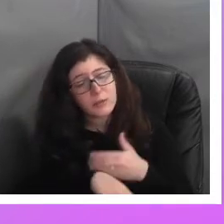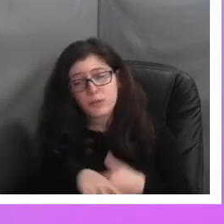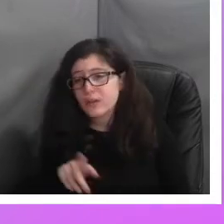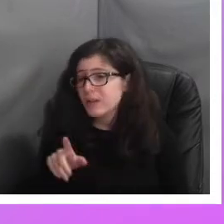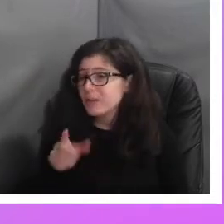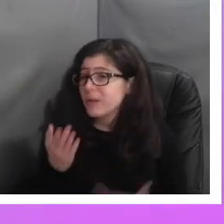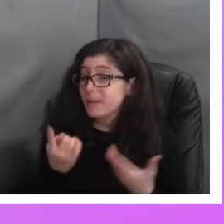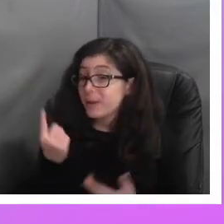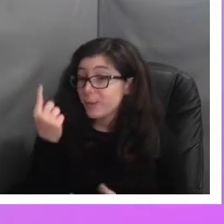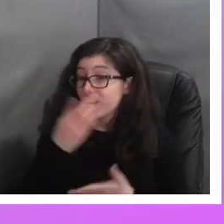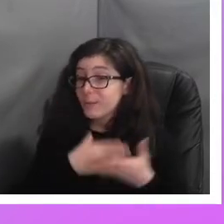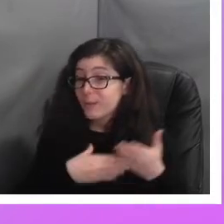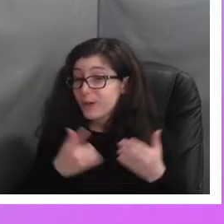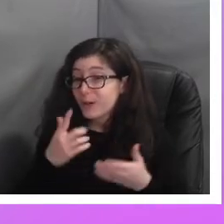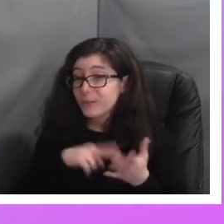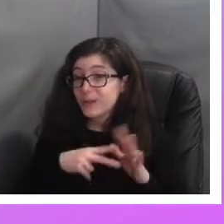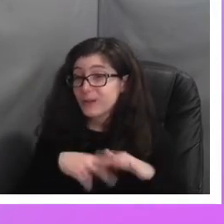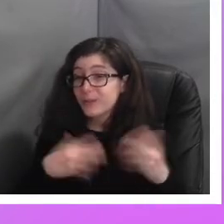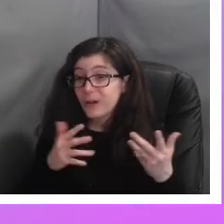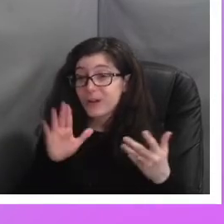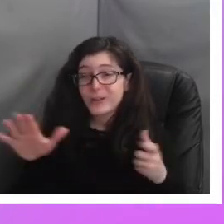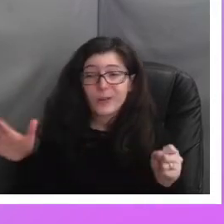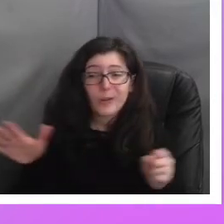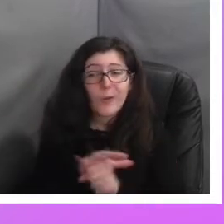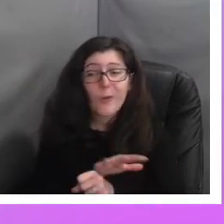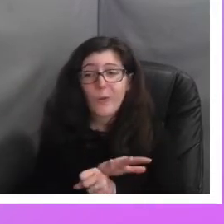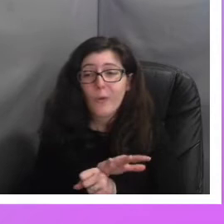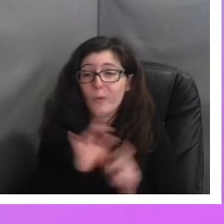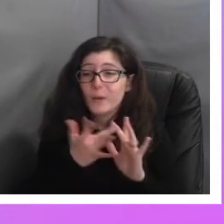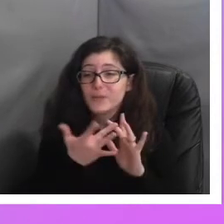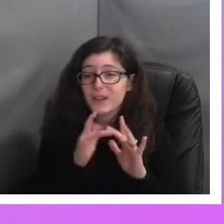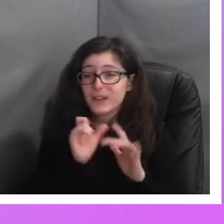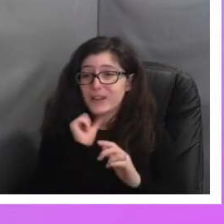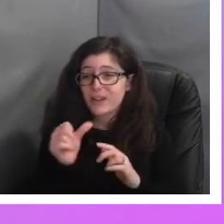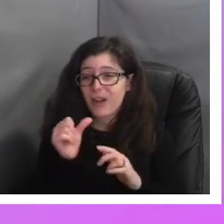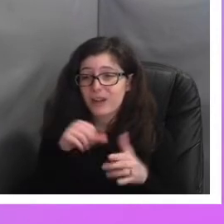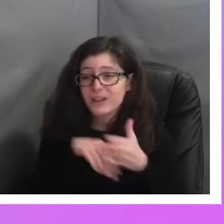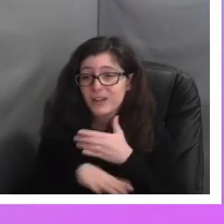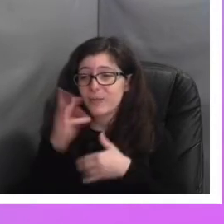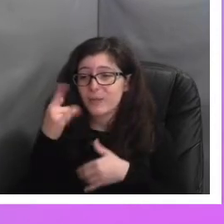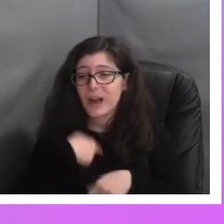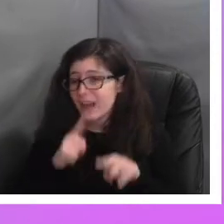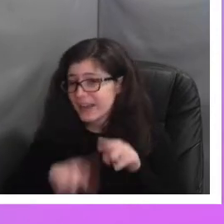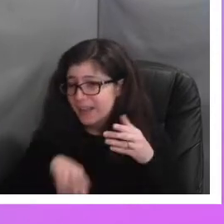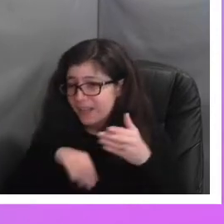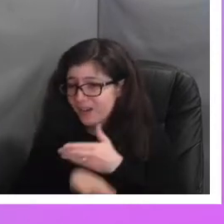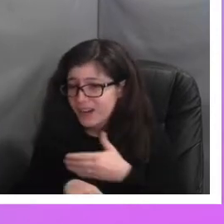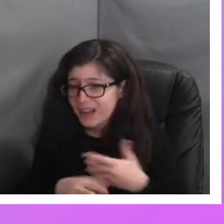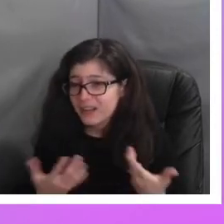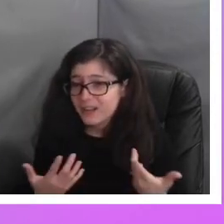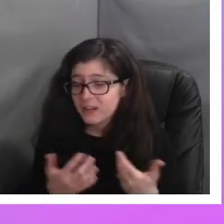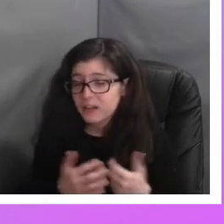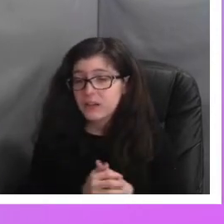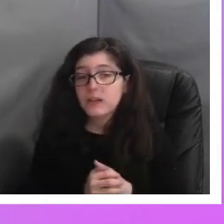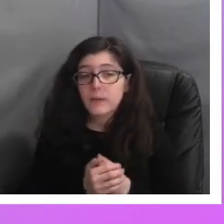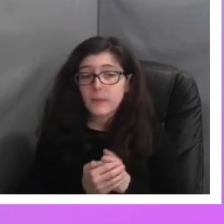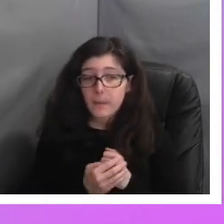but it means your entire website's not accessible because I can no longer log in. So how important is the function,